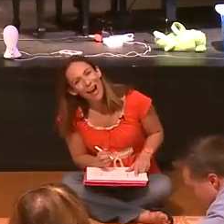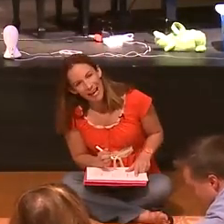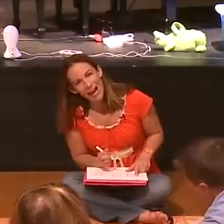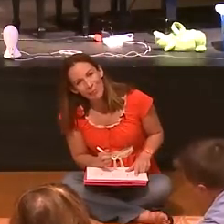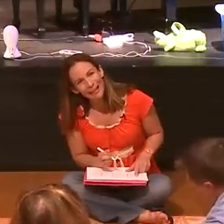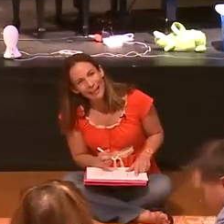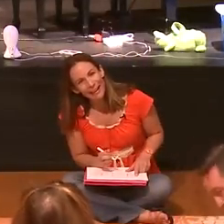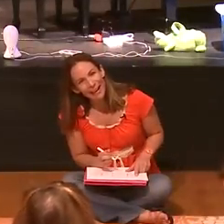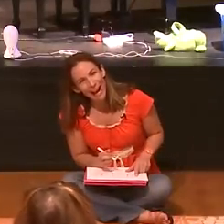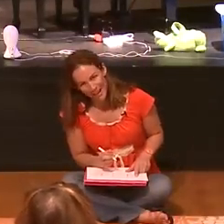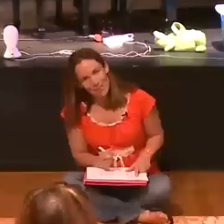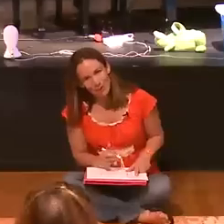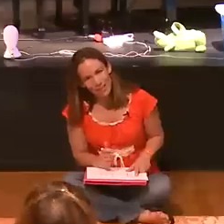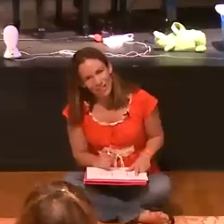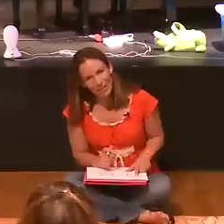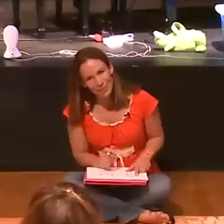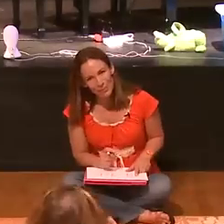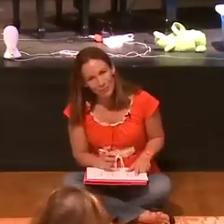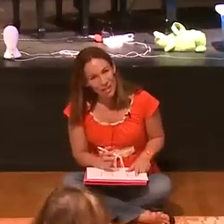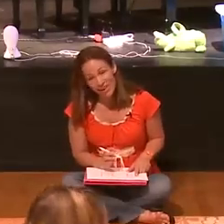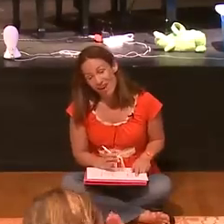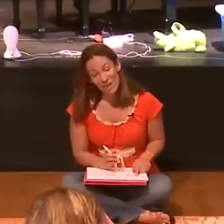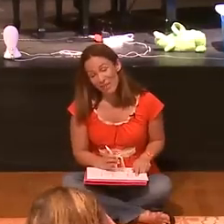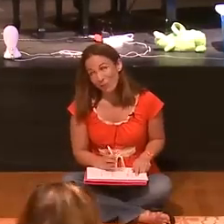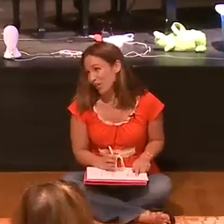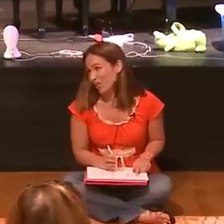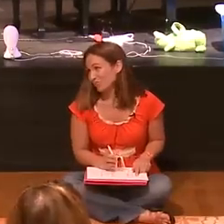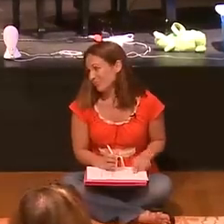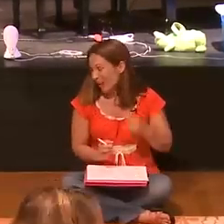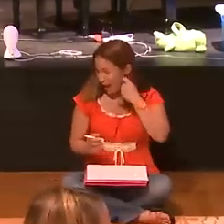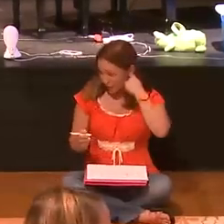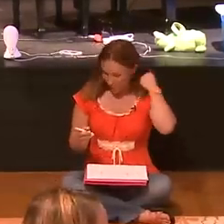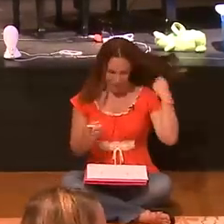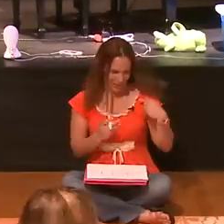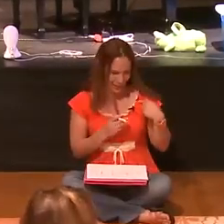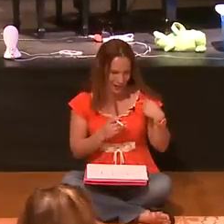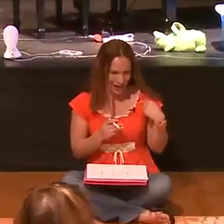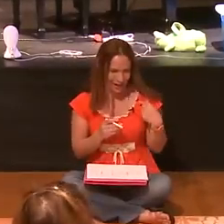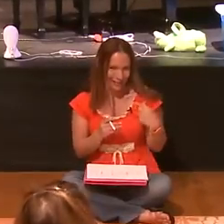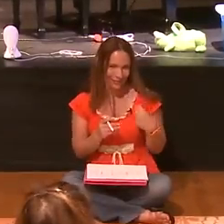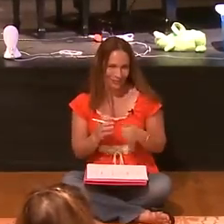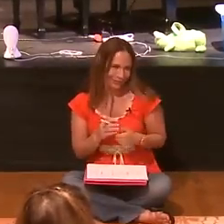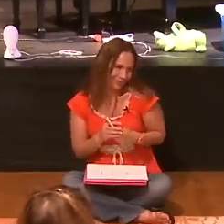I am. I am Ms. Rachel! Oh, you are? I thought you were her sister. No. I'm Ms. Rachel. I should put on a name tag. Your hair is shorter.